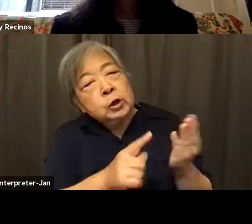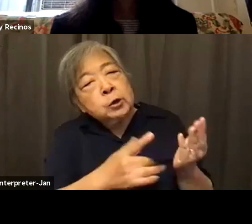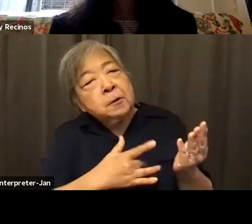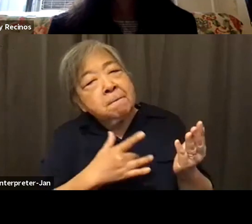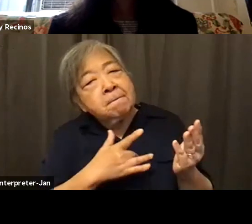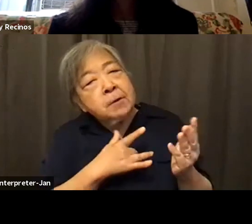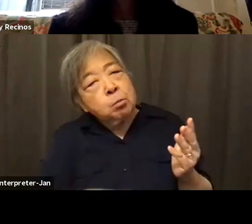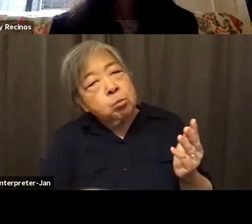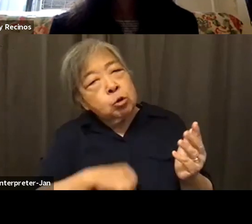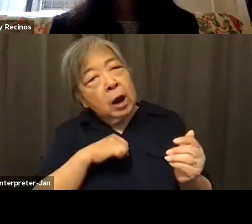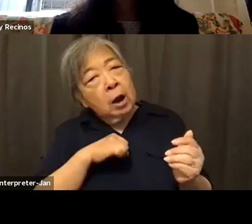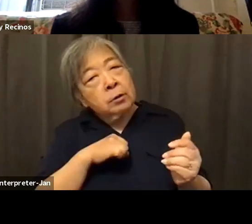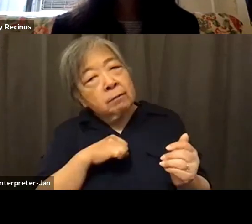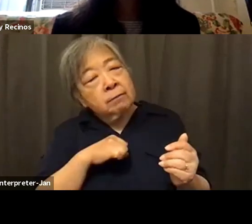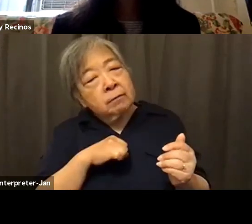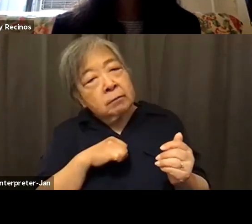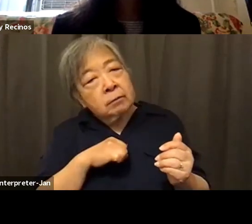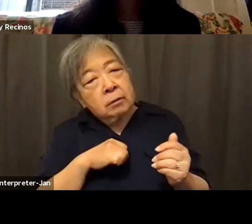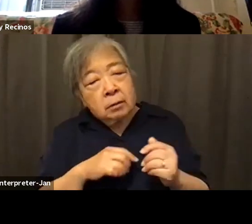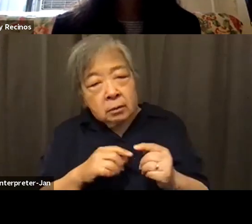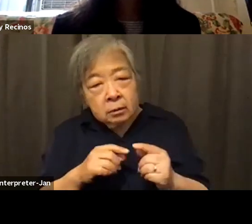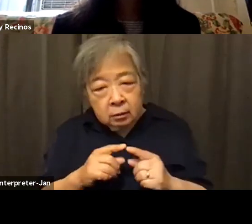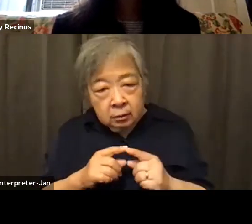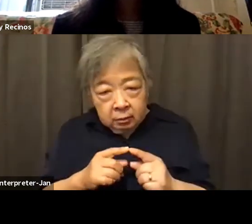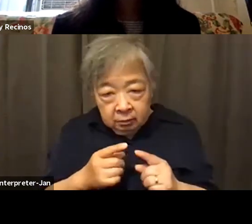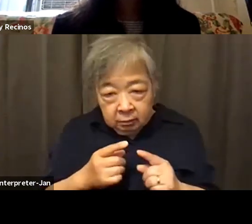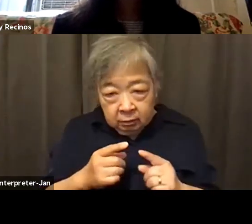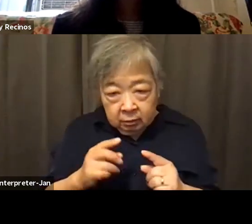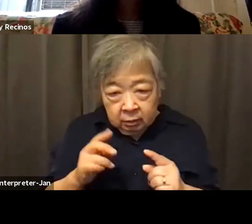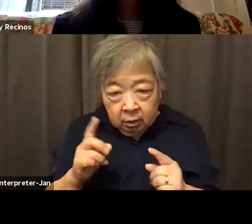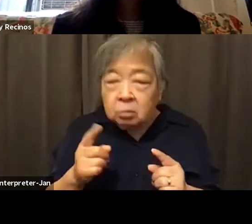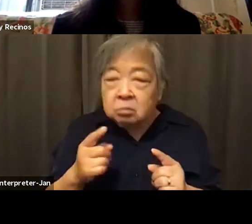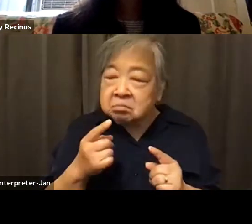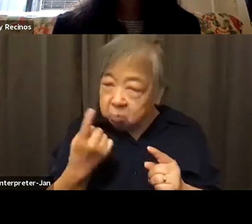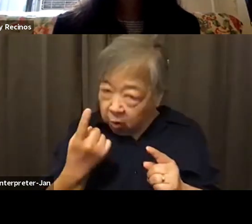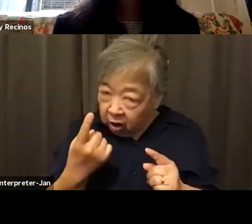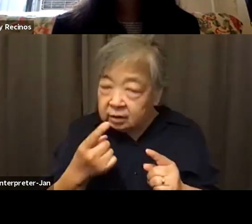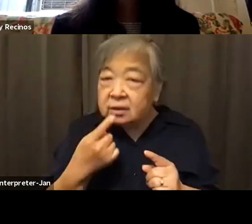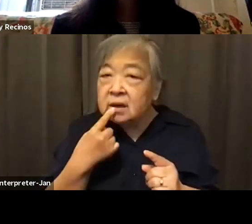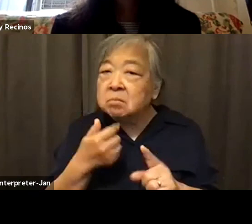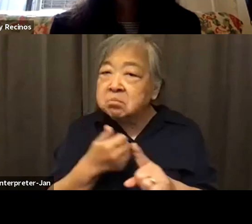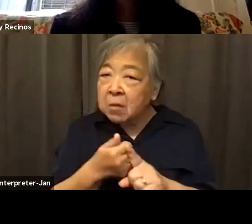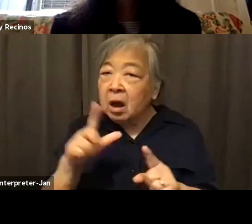We have Deya from UW being a Latina. Thank you.